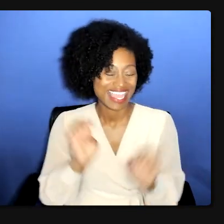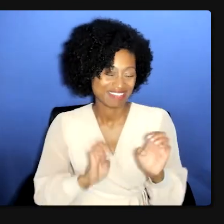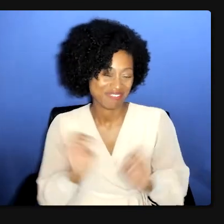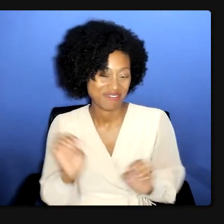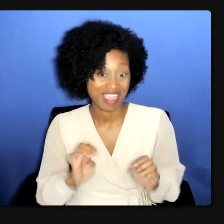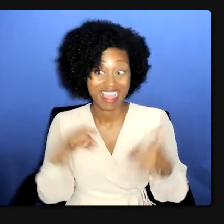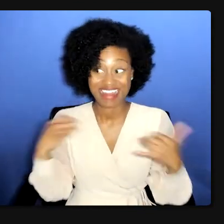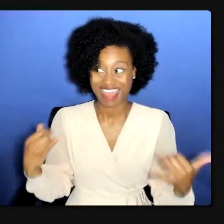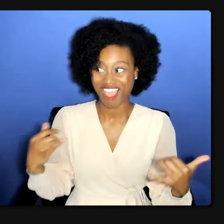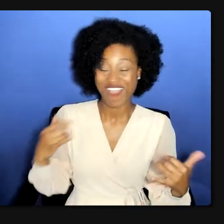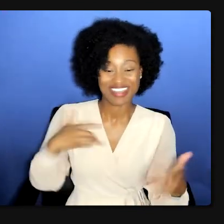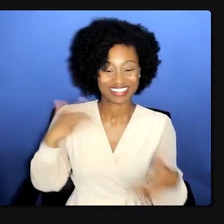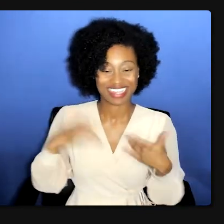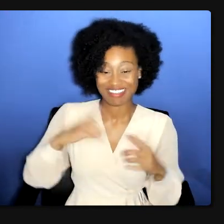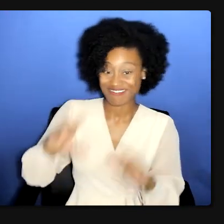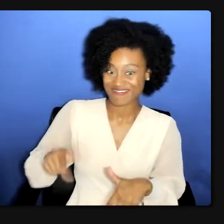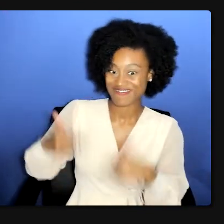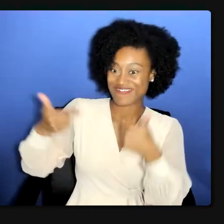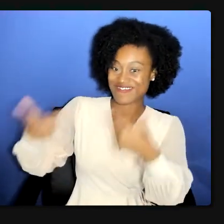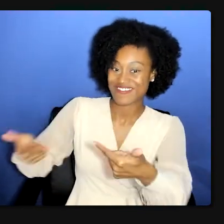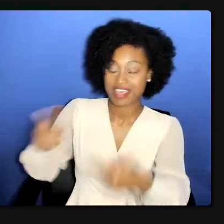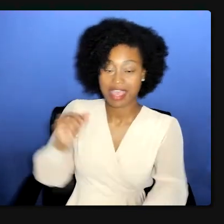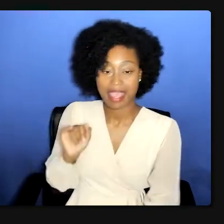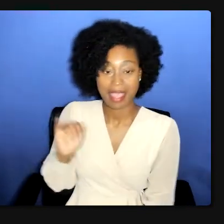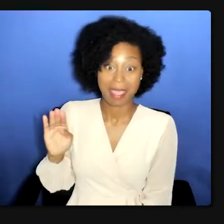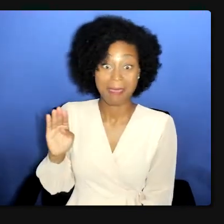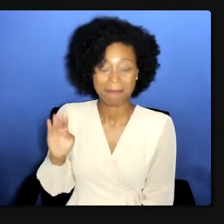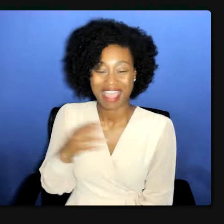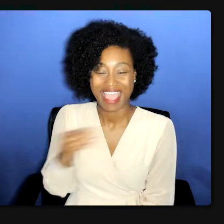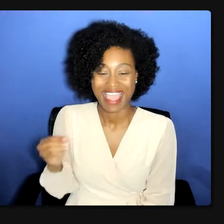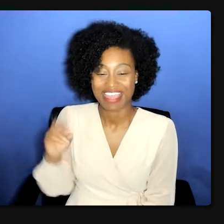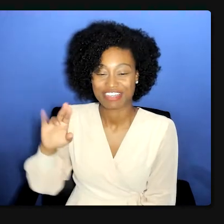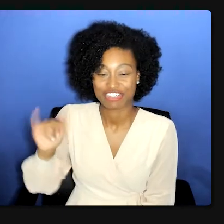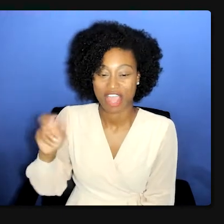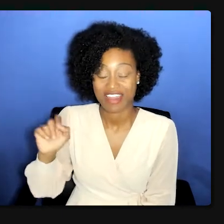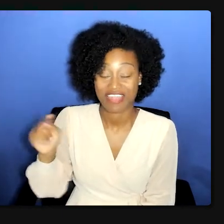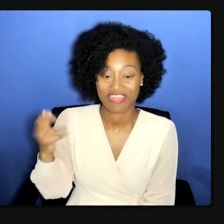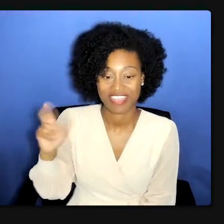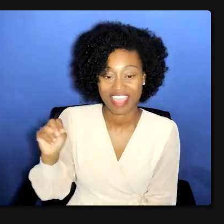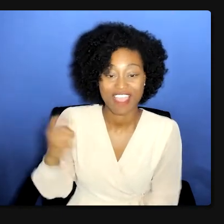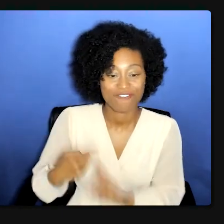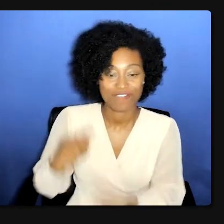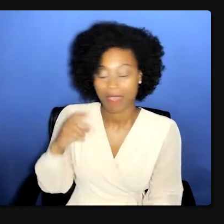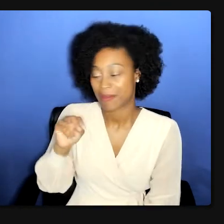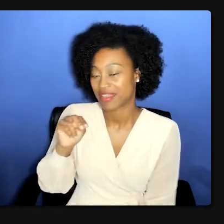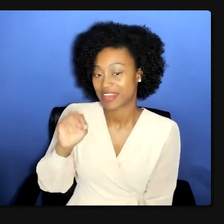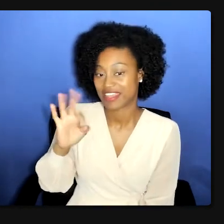Next, I am very excited to hand it over to Ibs and Jonathan from Nifty Games